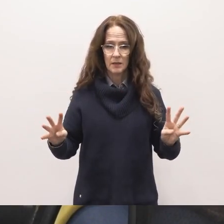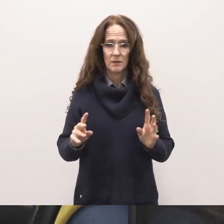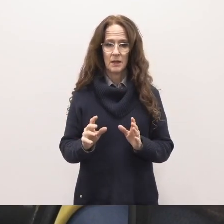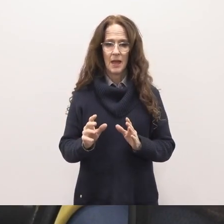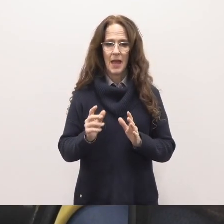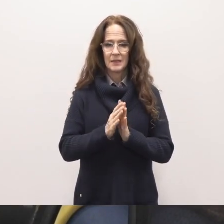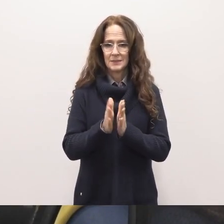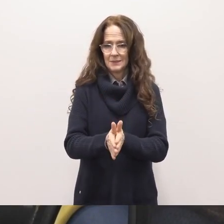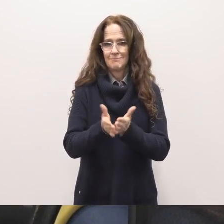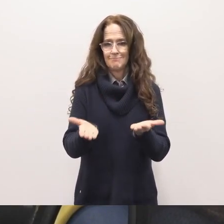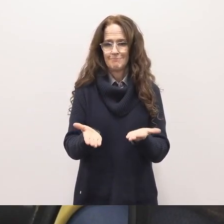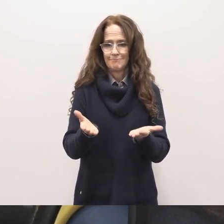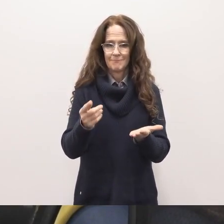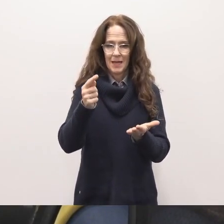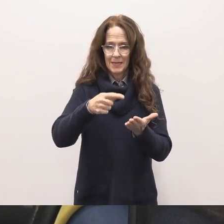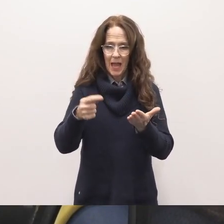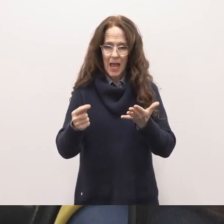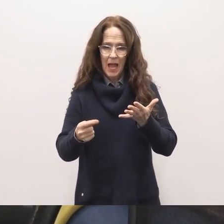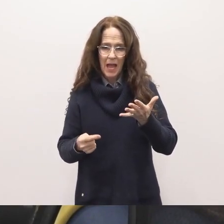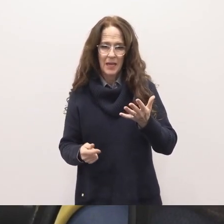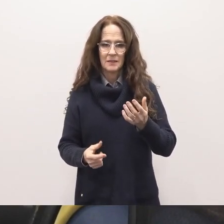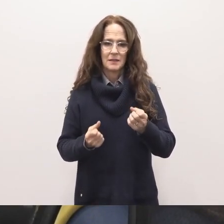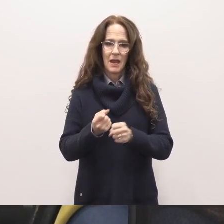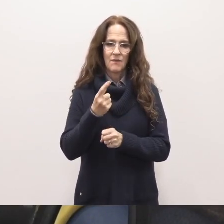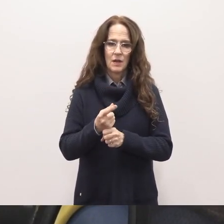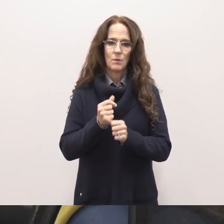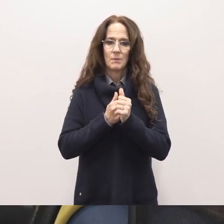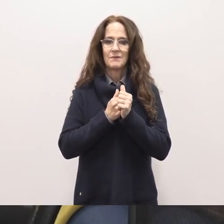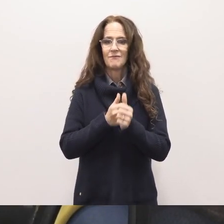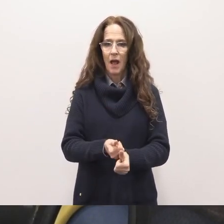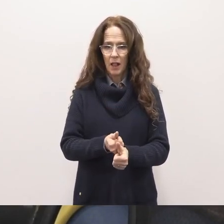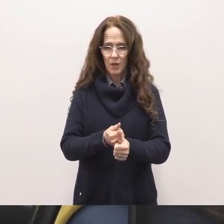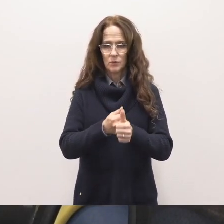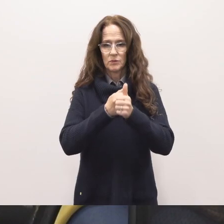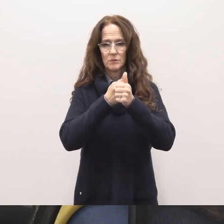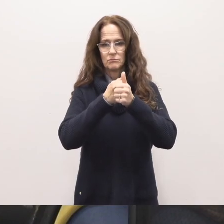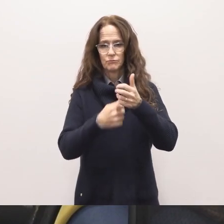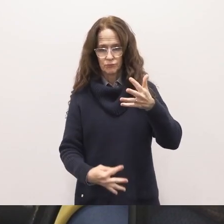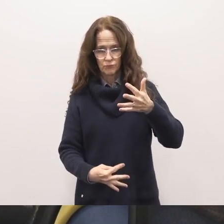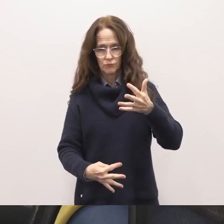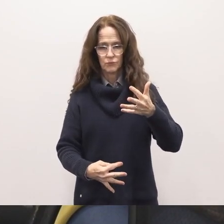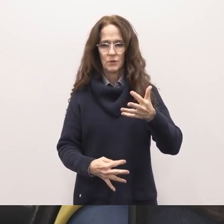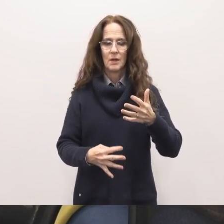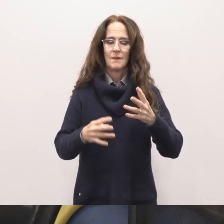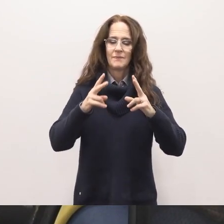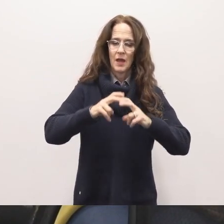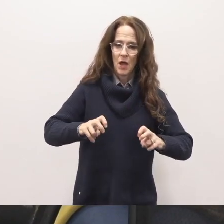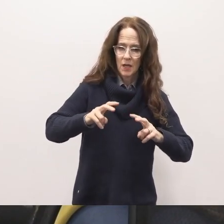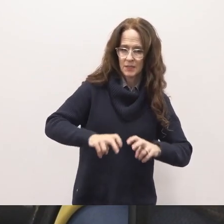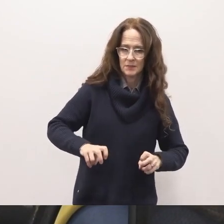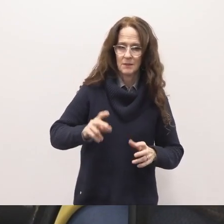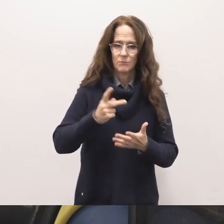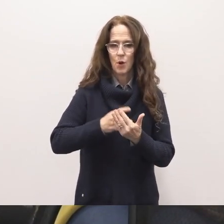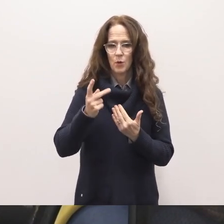And so we have to follow those steps and perform those audits for those programs. So again, management's responsible